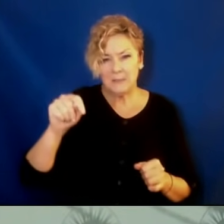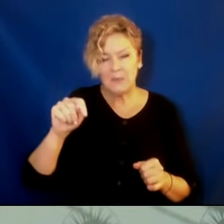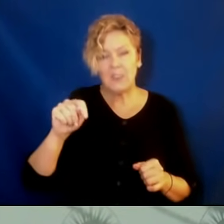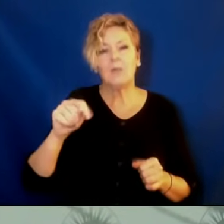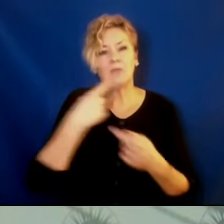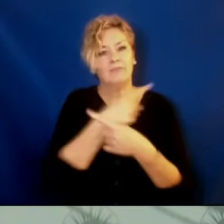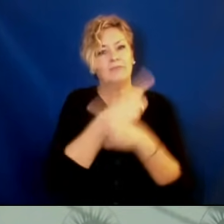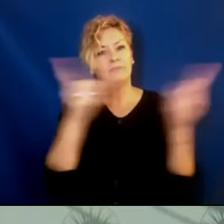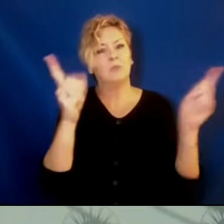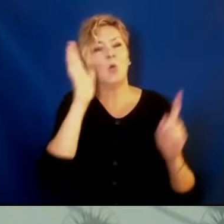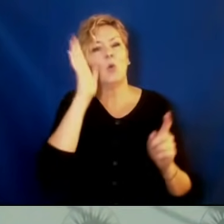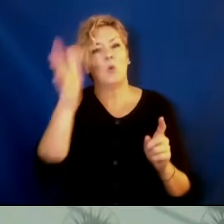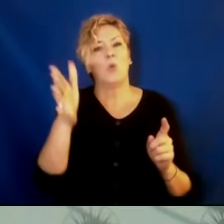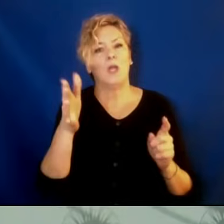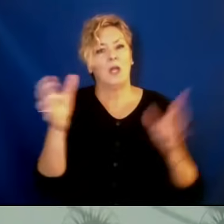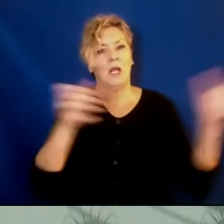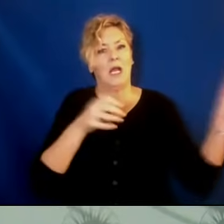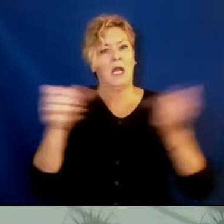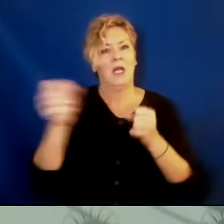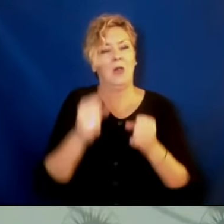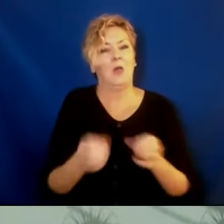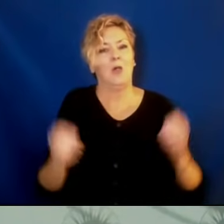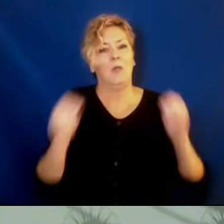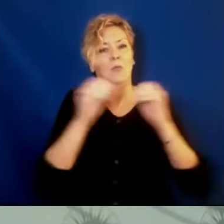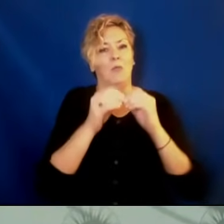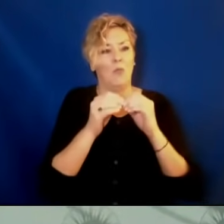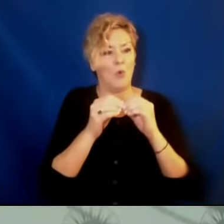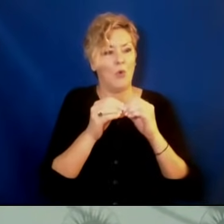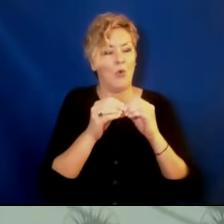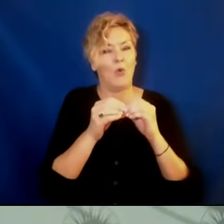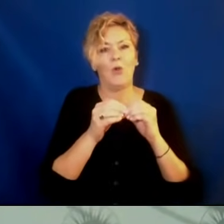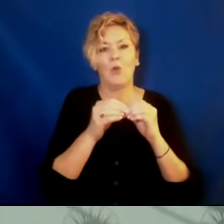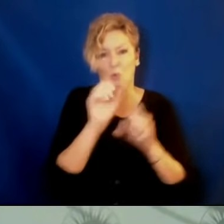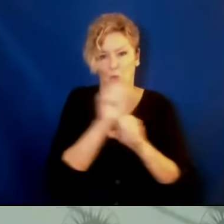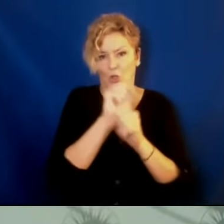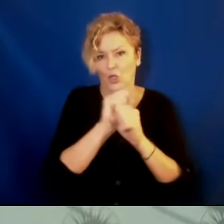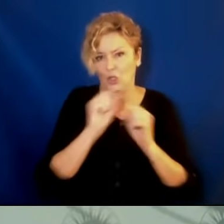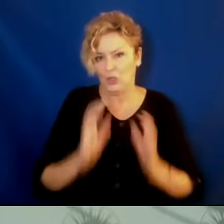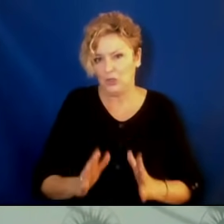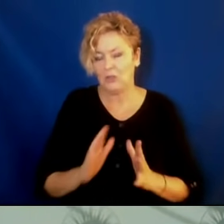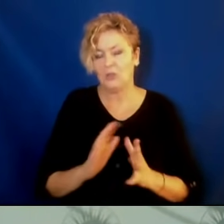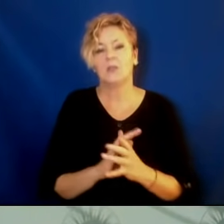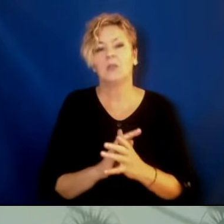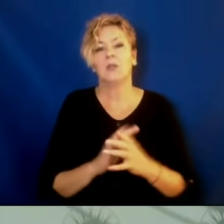employers to update their health and safety plans to ensure the health and safety of workers.